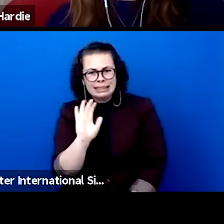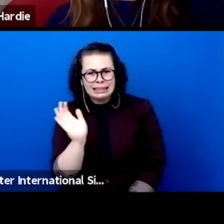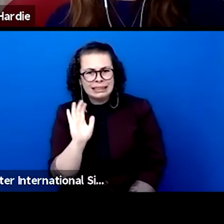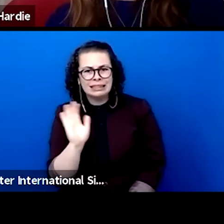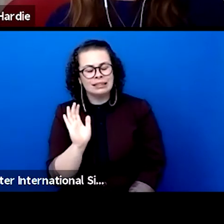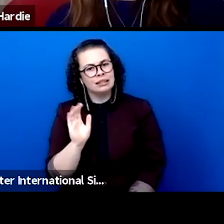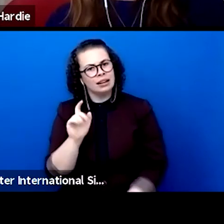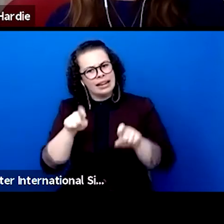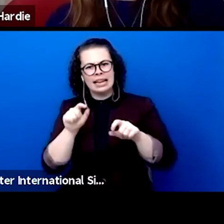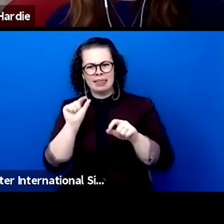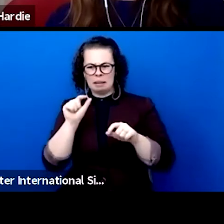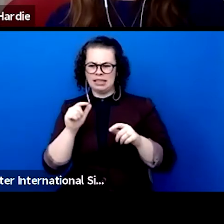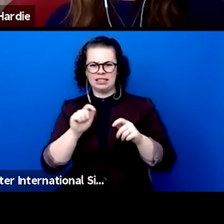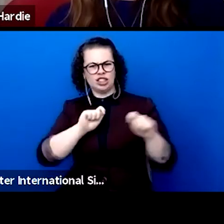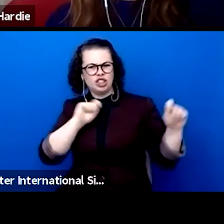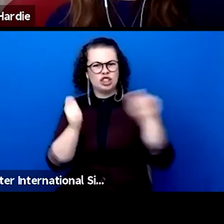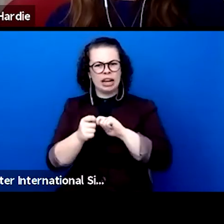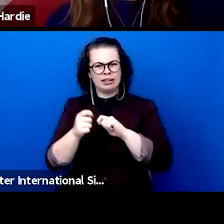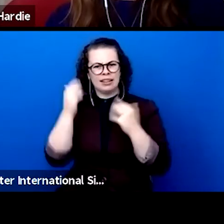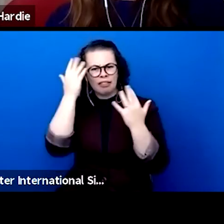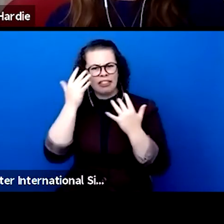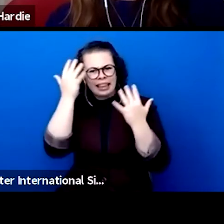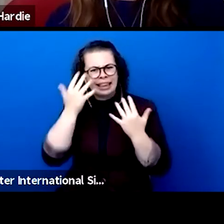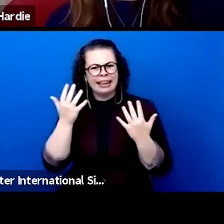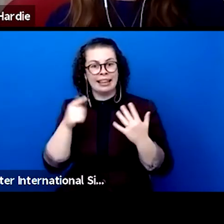is like it has to change from the thinking you know that's like not not how you change